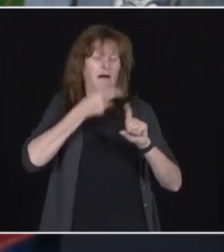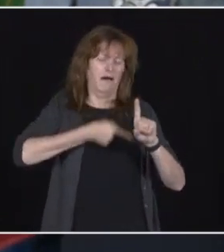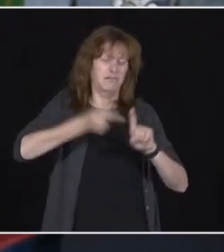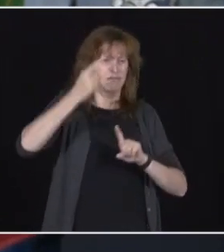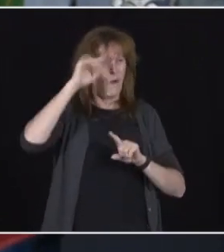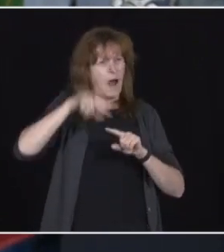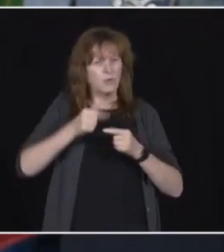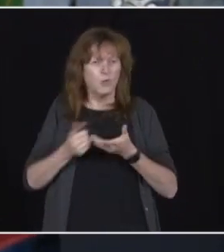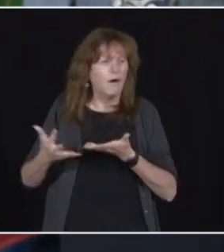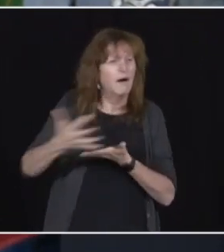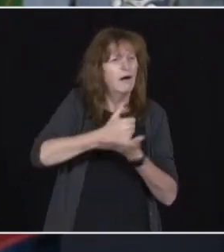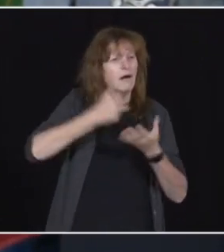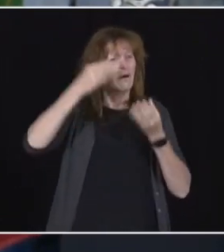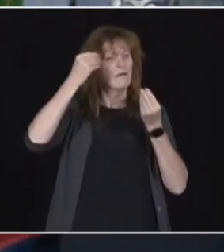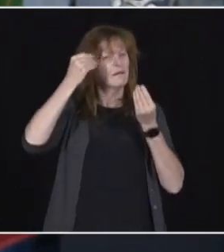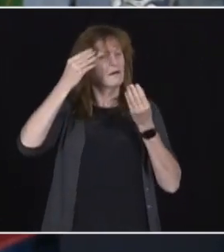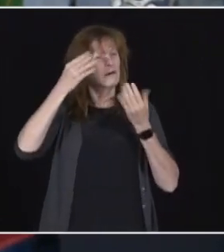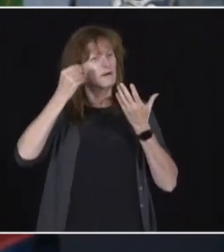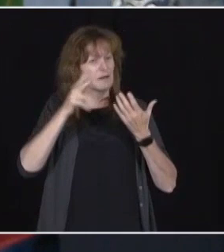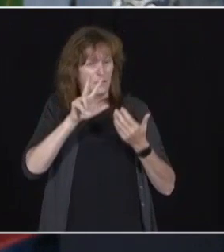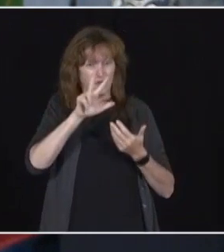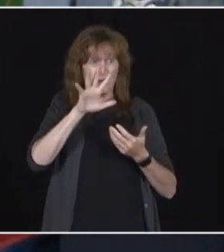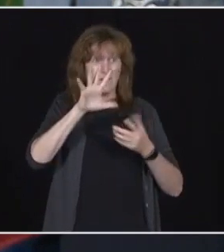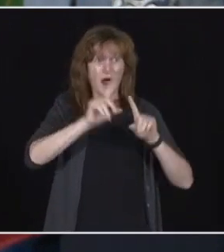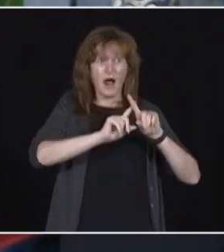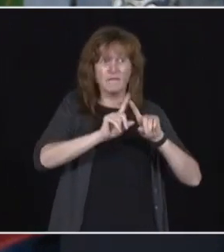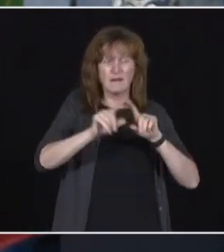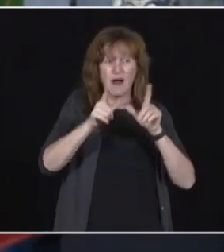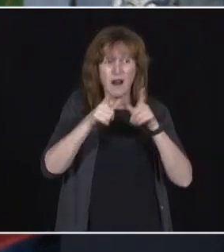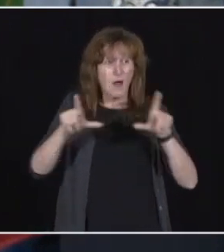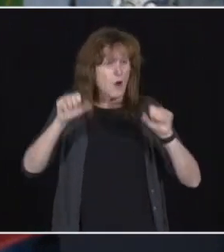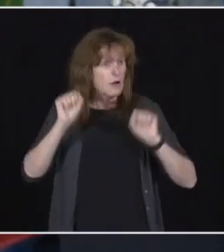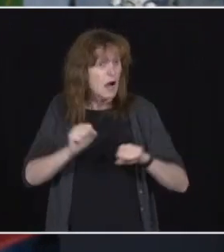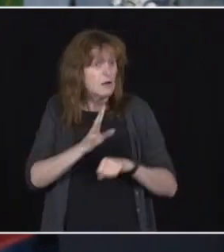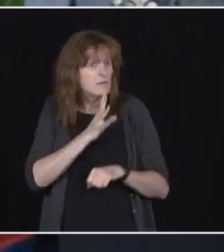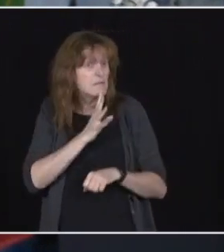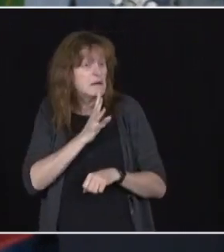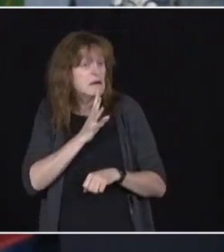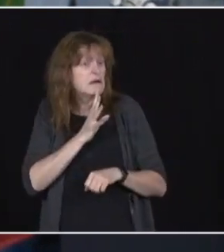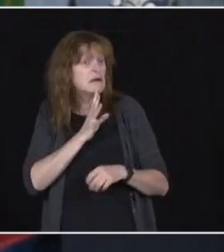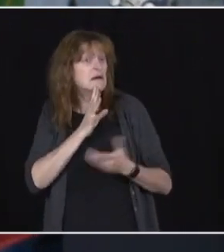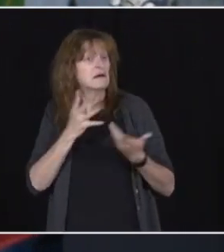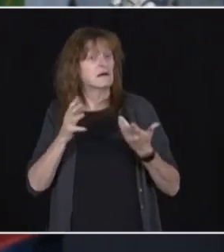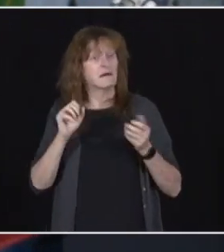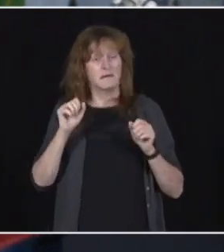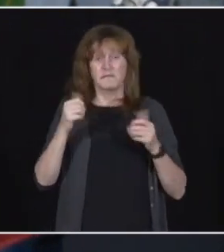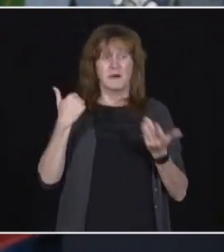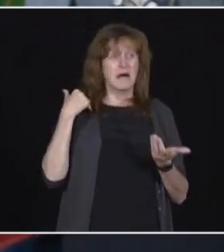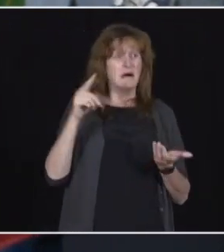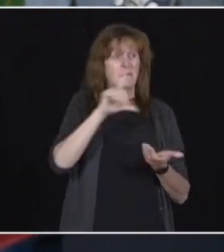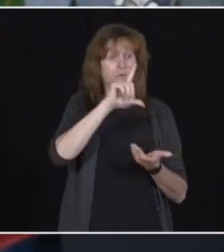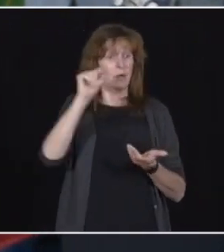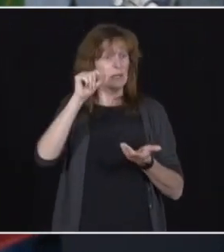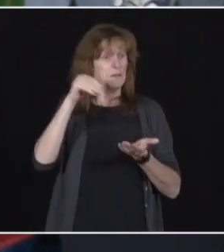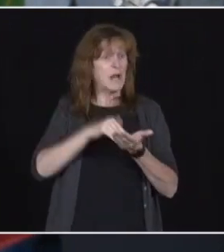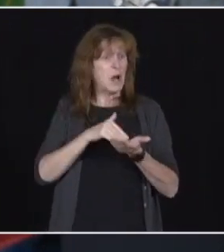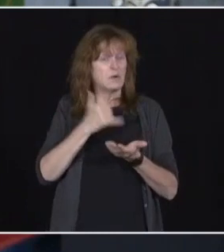collection. They speak 35 different languages and they can make up to 20,000 calls a day. And I have to think stats Canada for